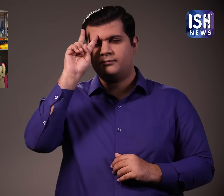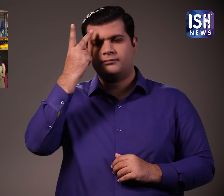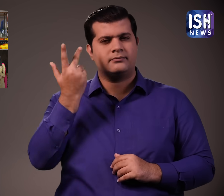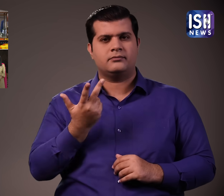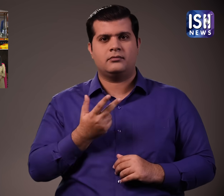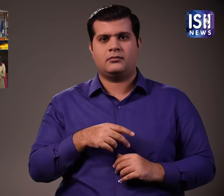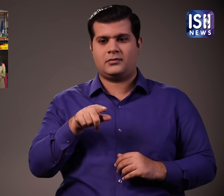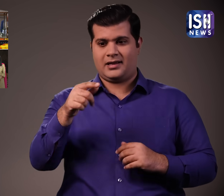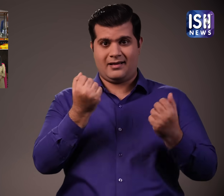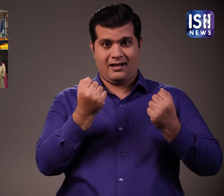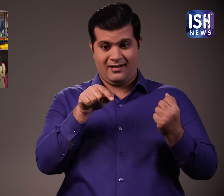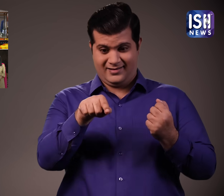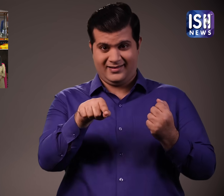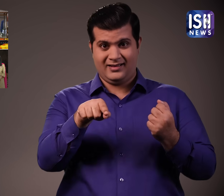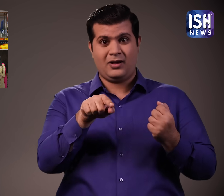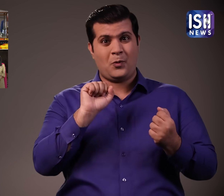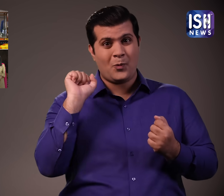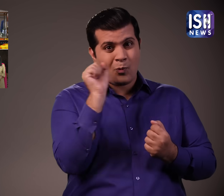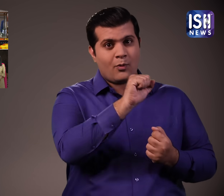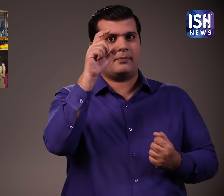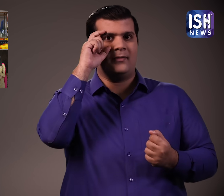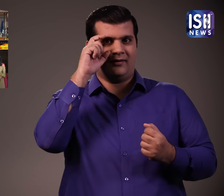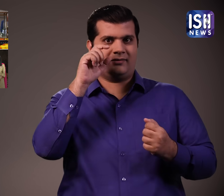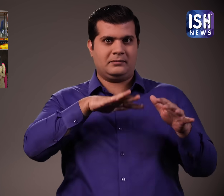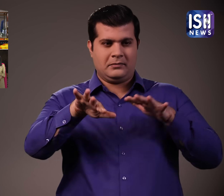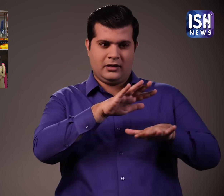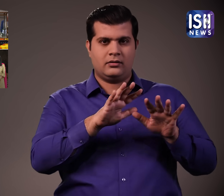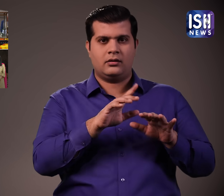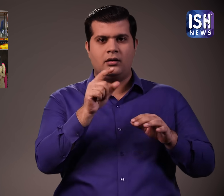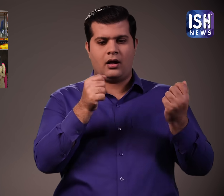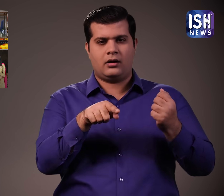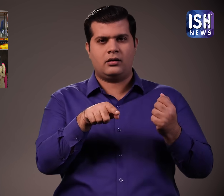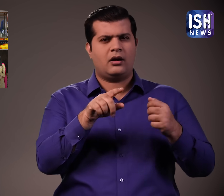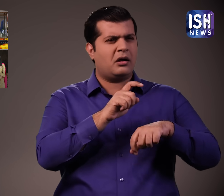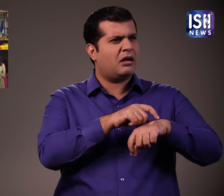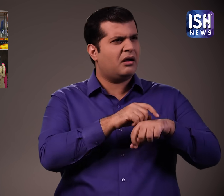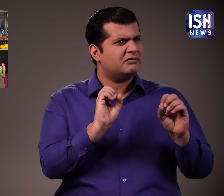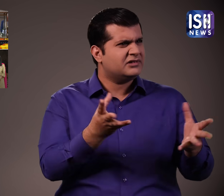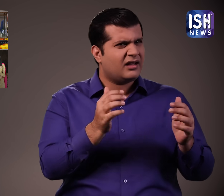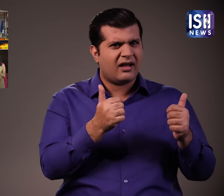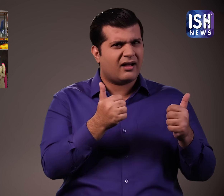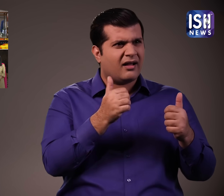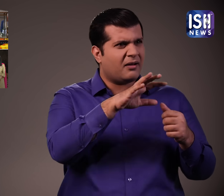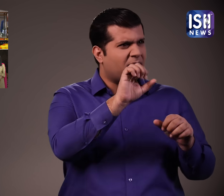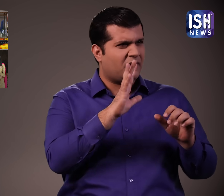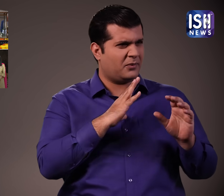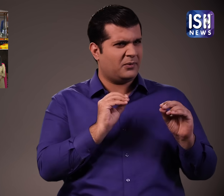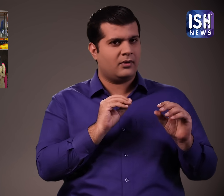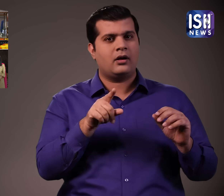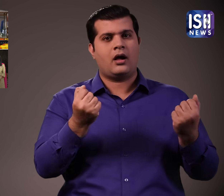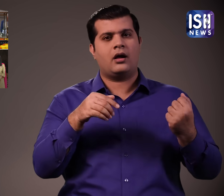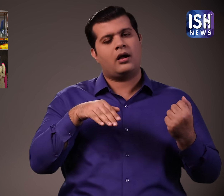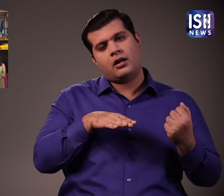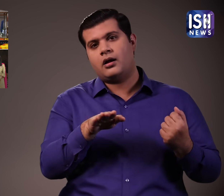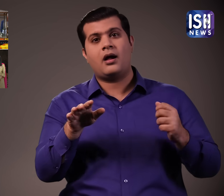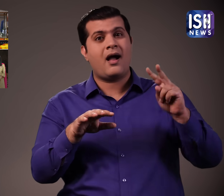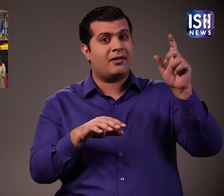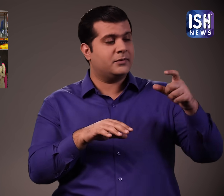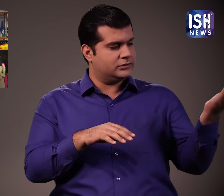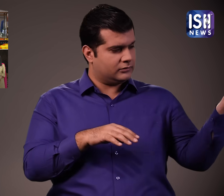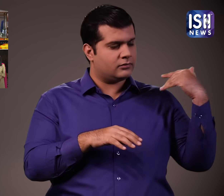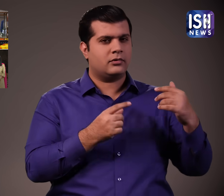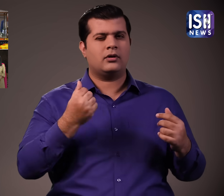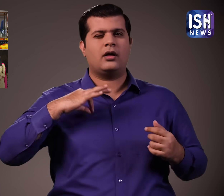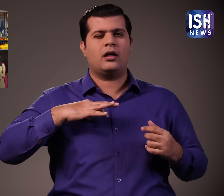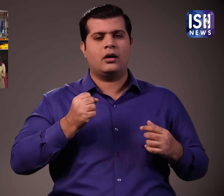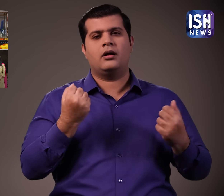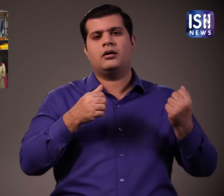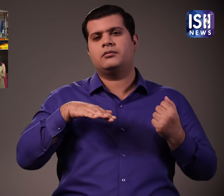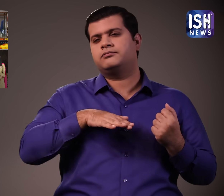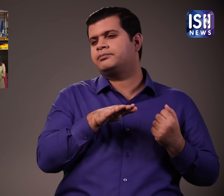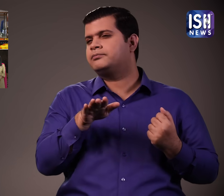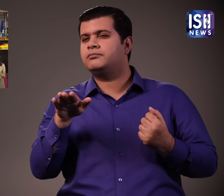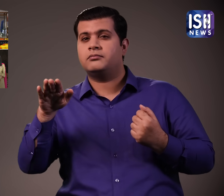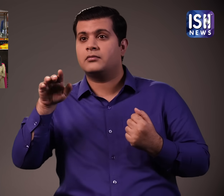A car from US President Joe Biden's convoy decided to ply his other customers before going to President Biden's hotel.